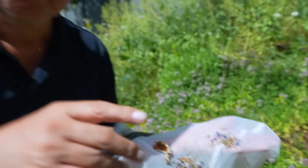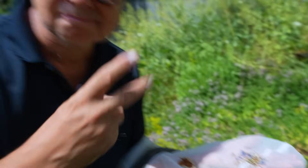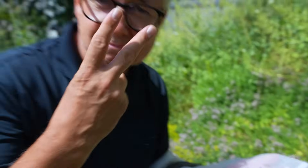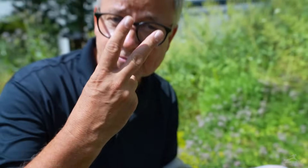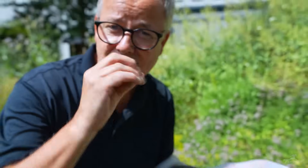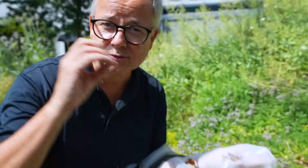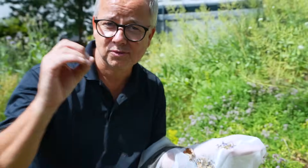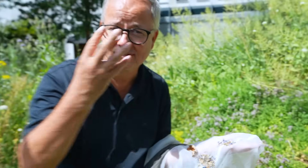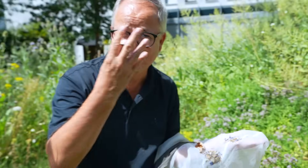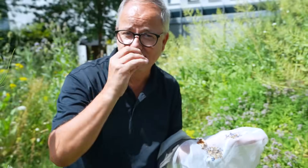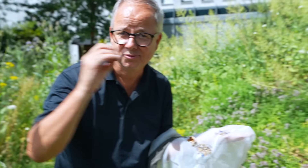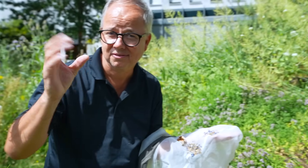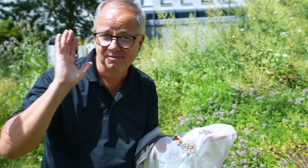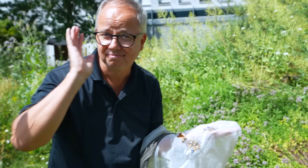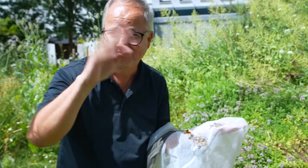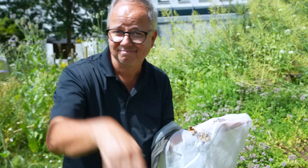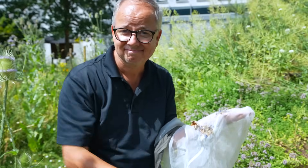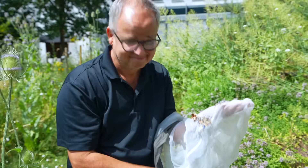I’ve easily caught 200-400 over time.